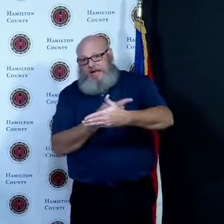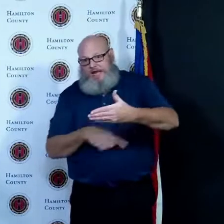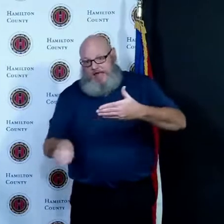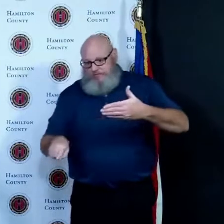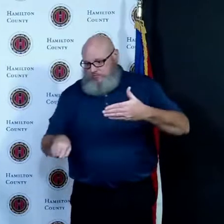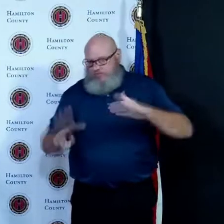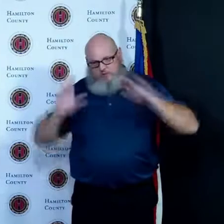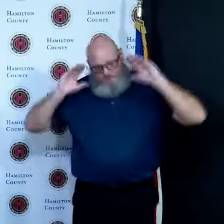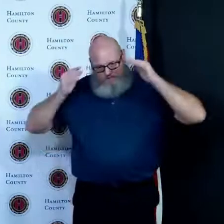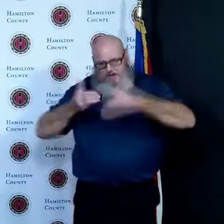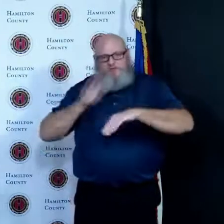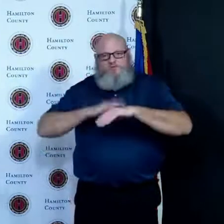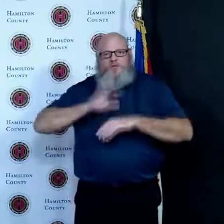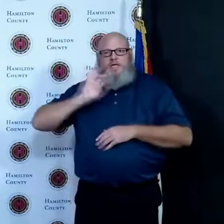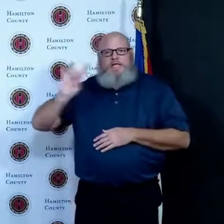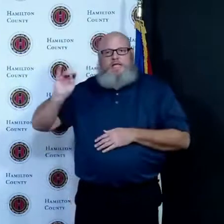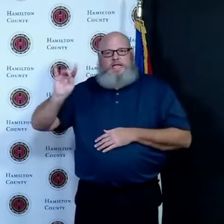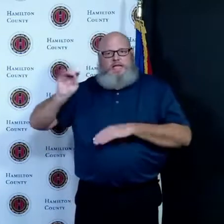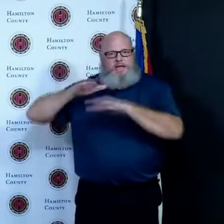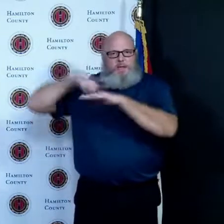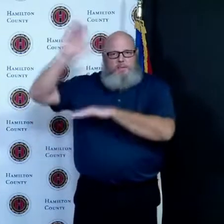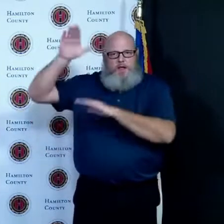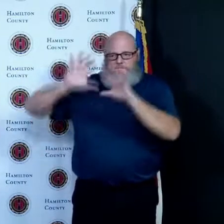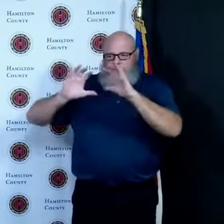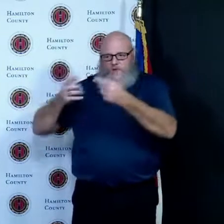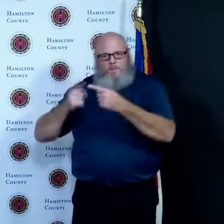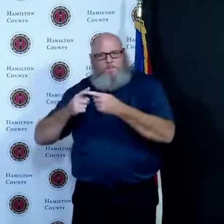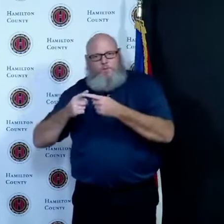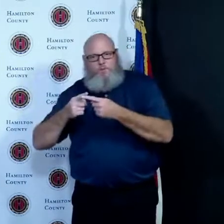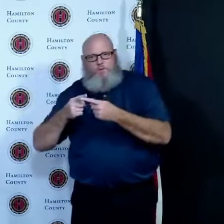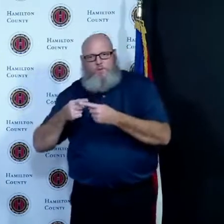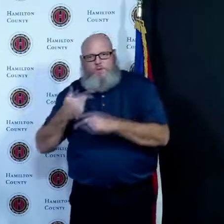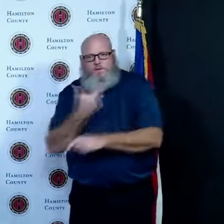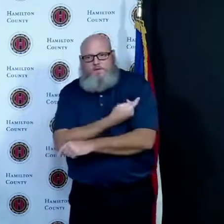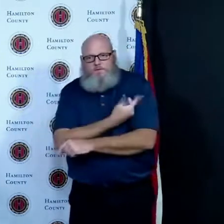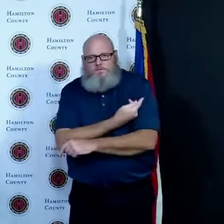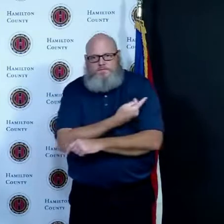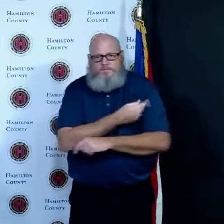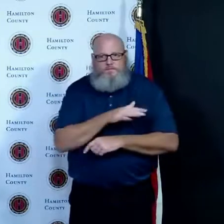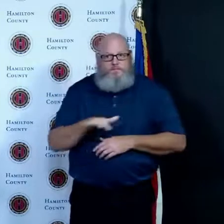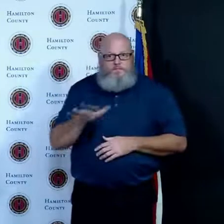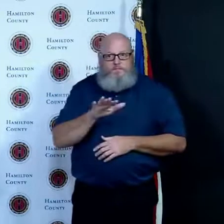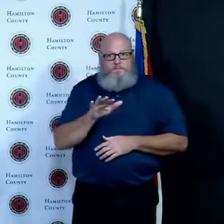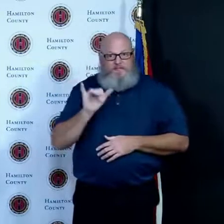they will be receiving a little bit more than 80 100 doses and it will go to a variety of